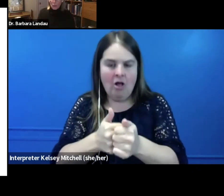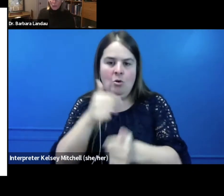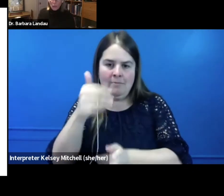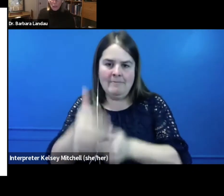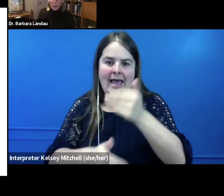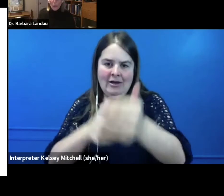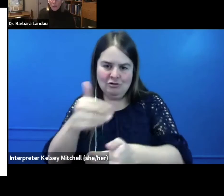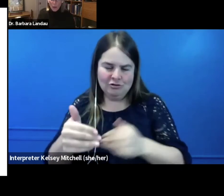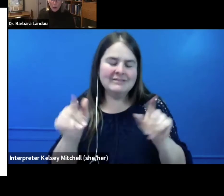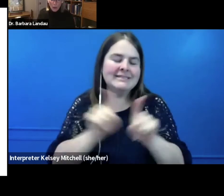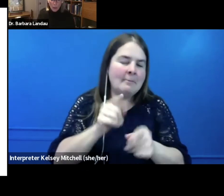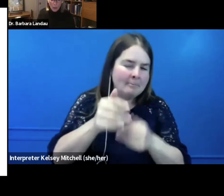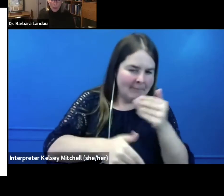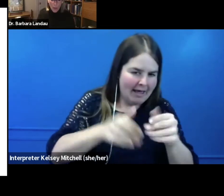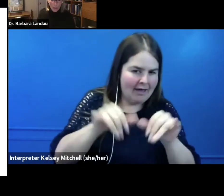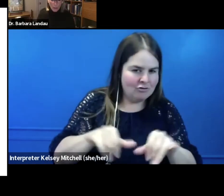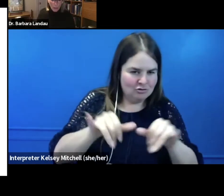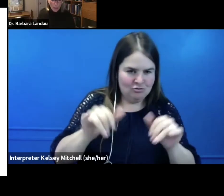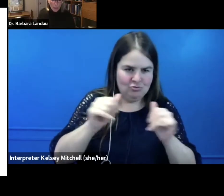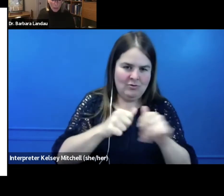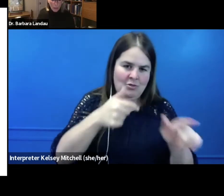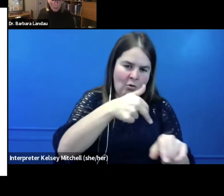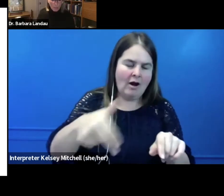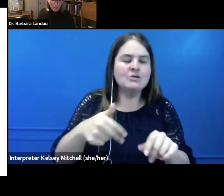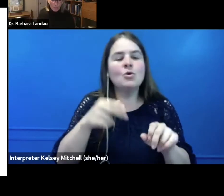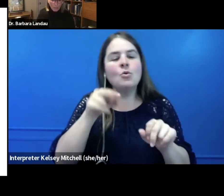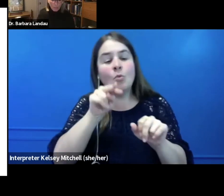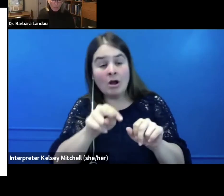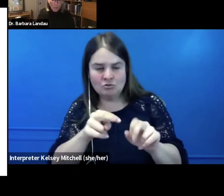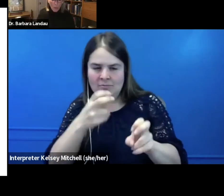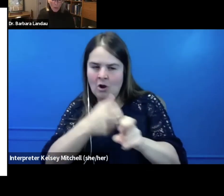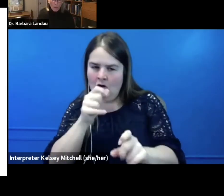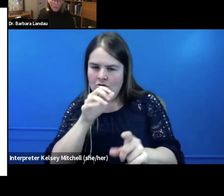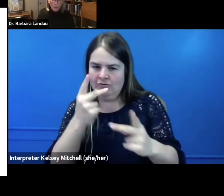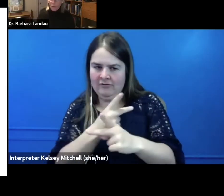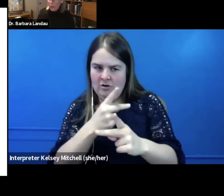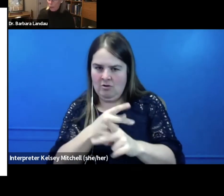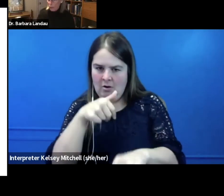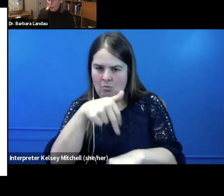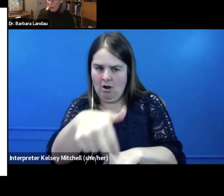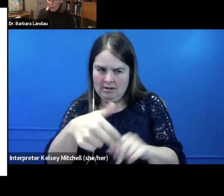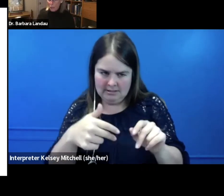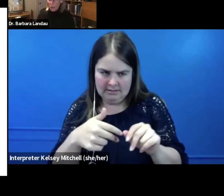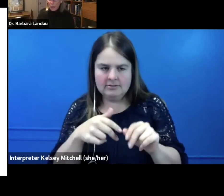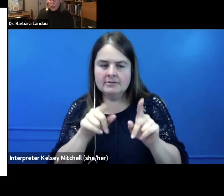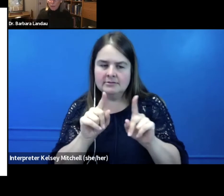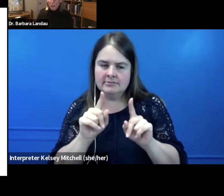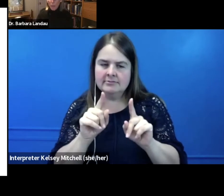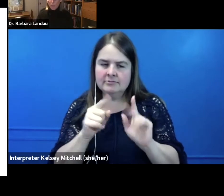you'll see it's going to be very hard to extract the um